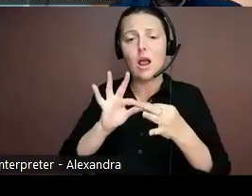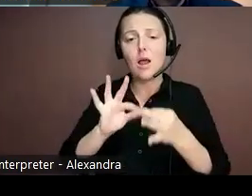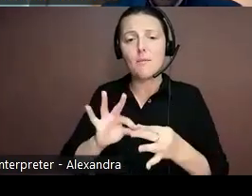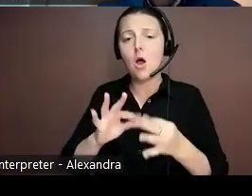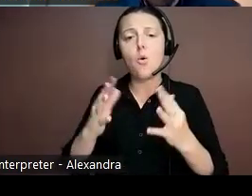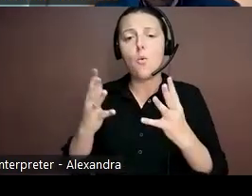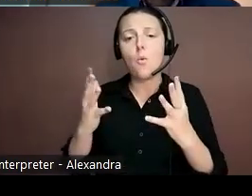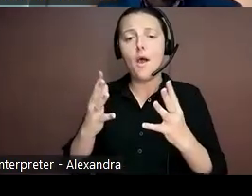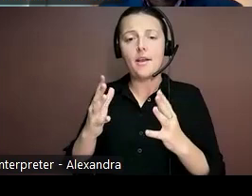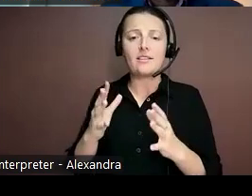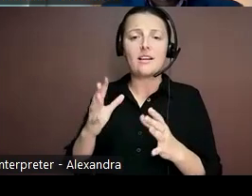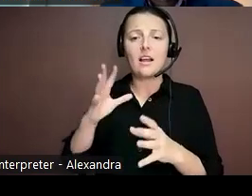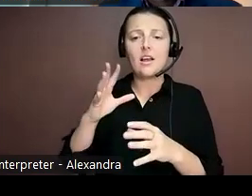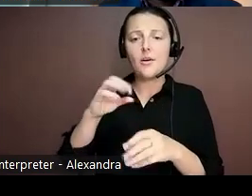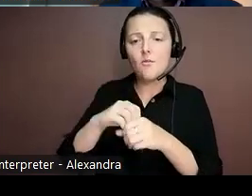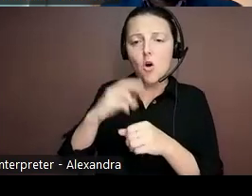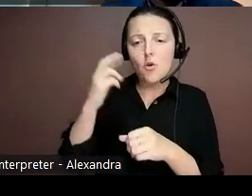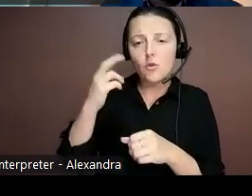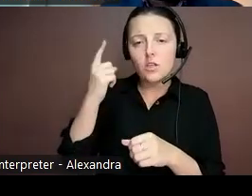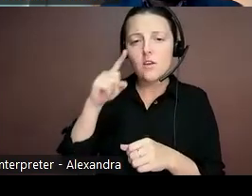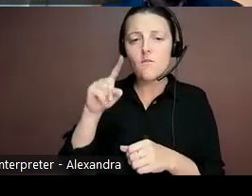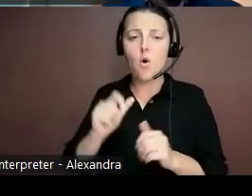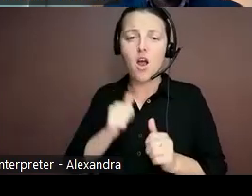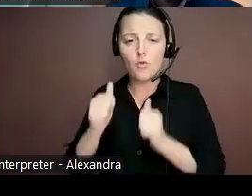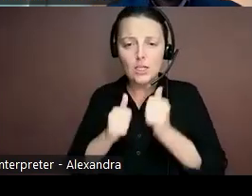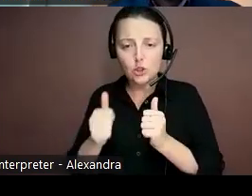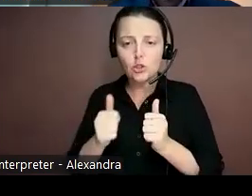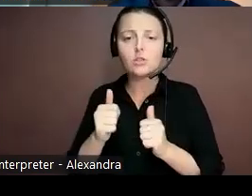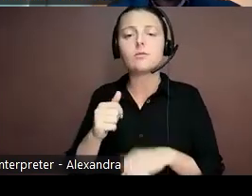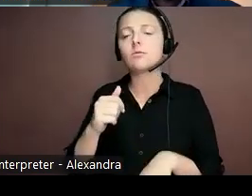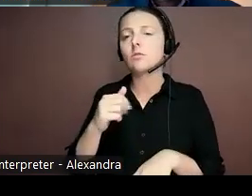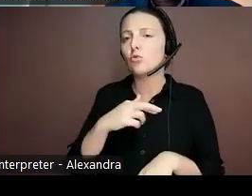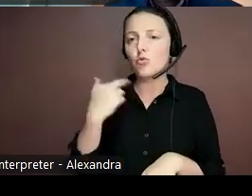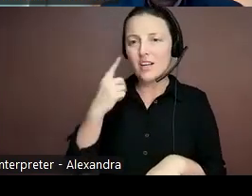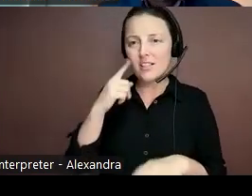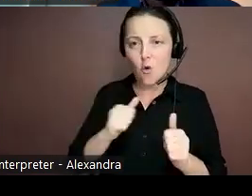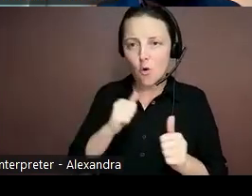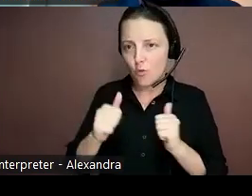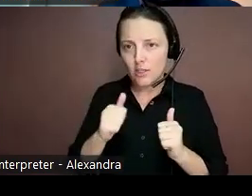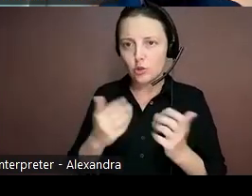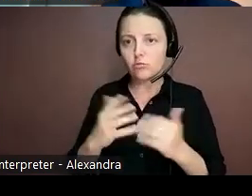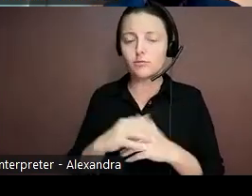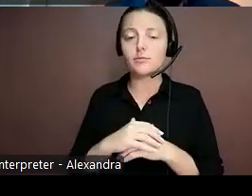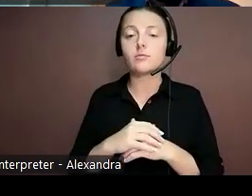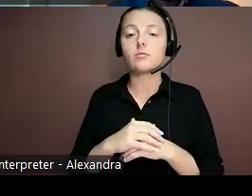um what which risk for aggression are modifiable that are individual um that are ecosystem related